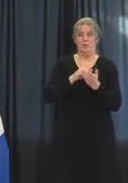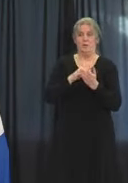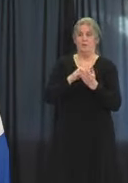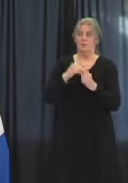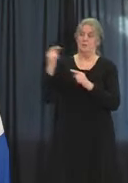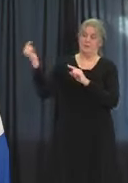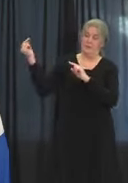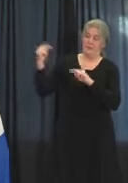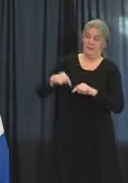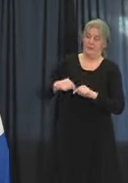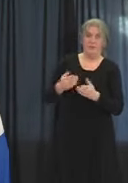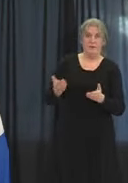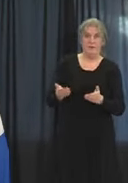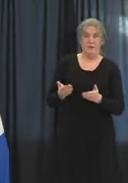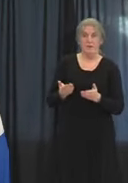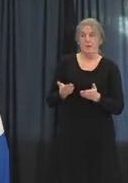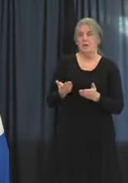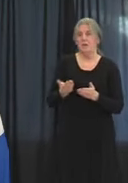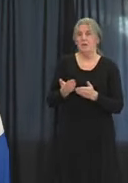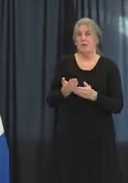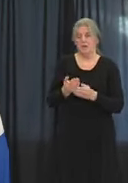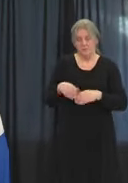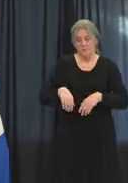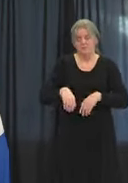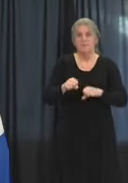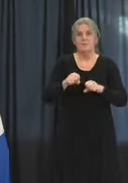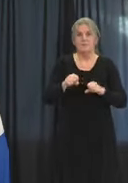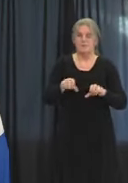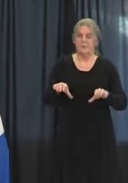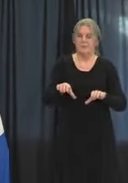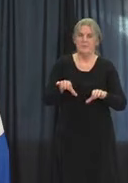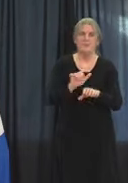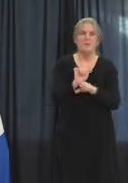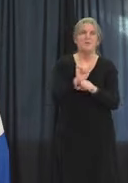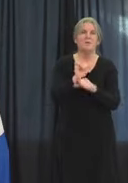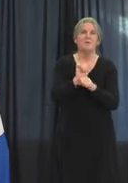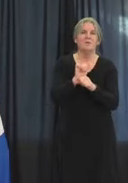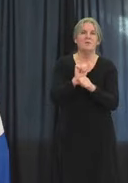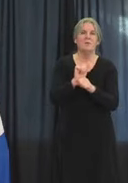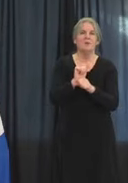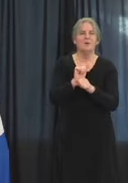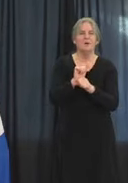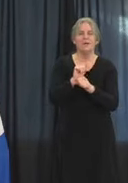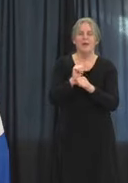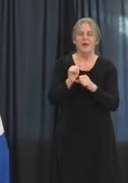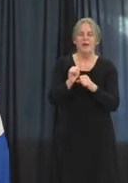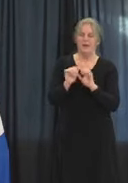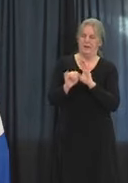specialist who travels in to replace another to carry on with critical work will be risk